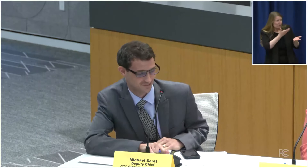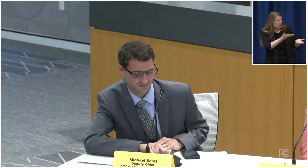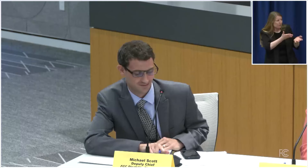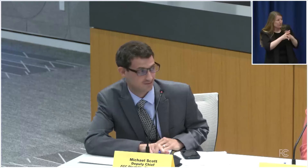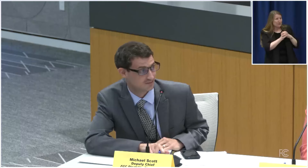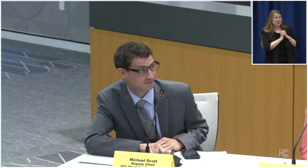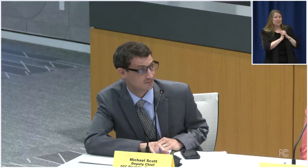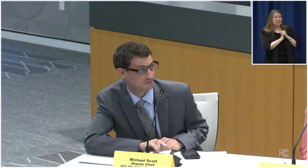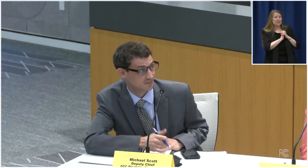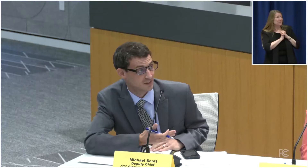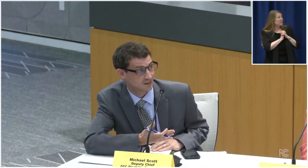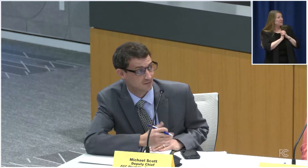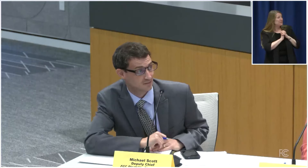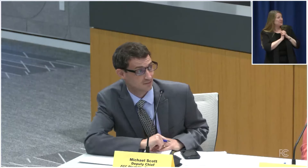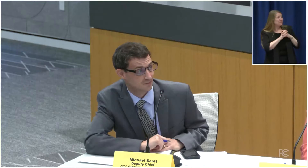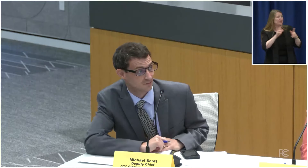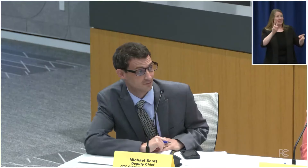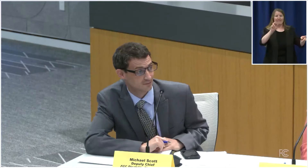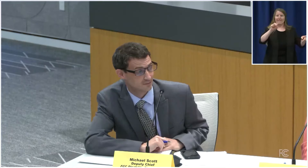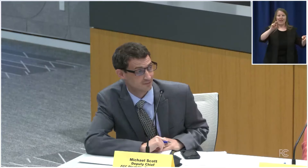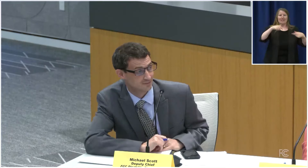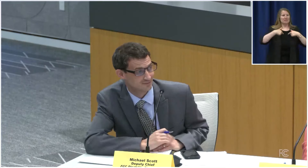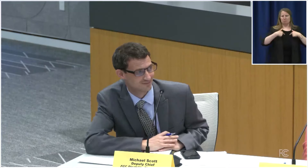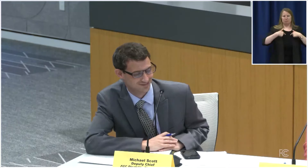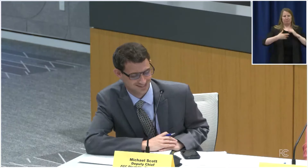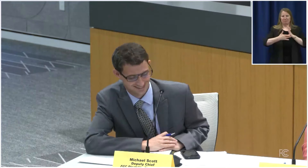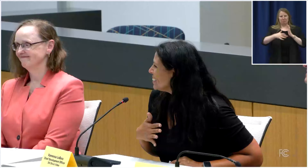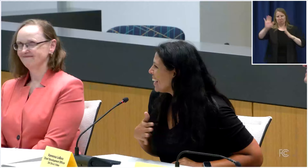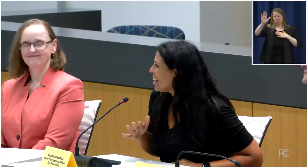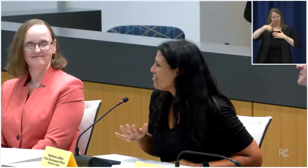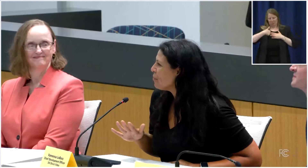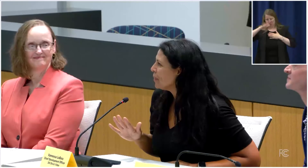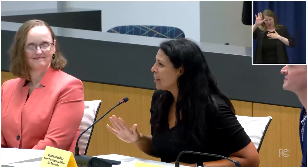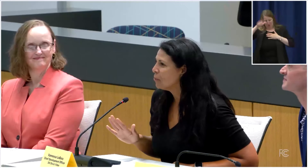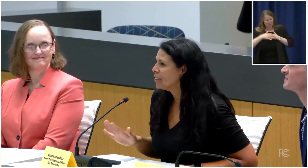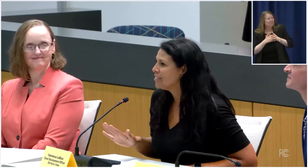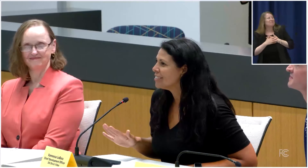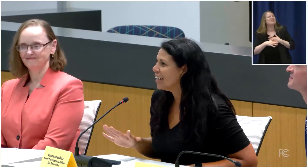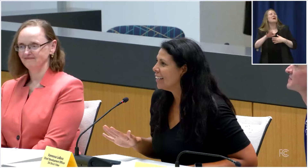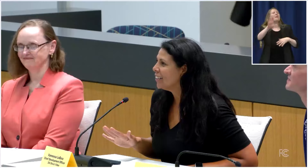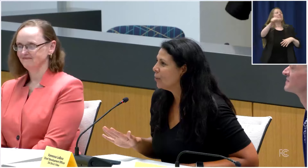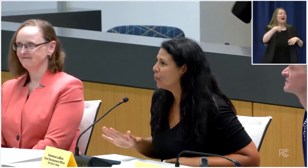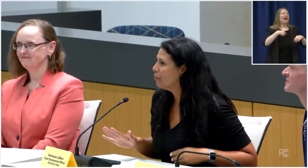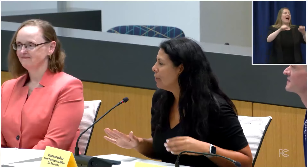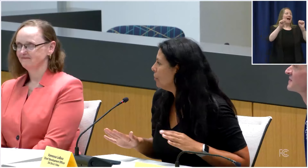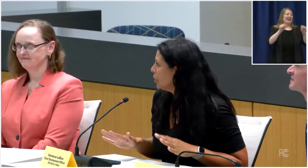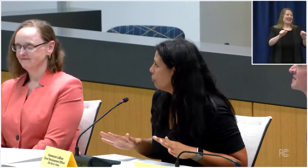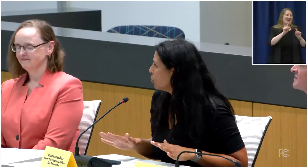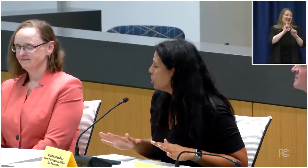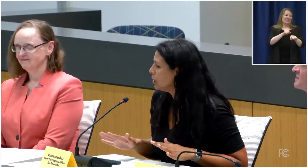OWING OR -- SORRY; FEDERAL AGENCY OR DVC PROVIDER..